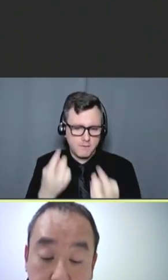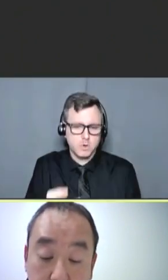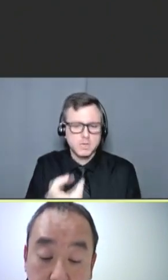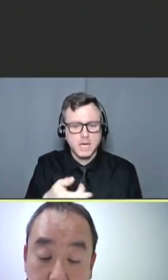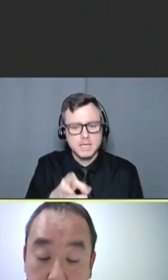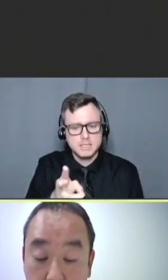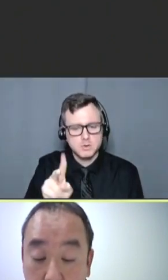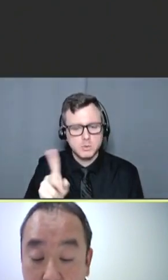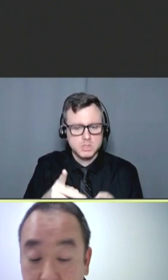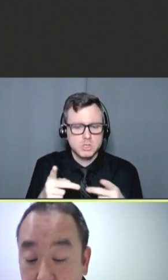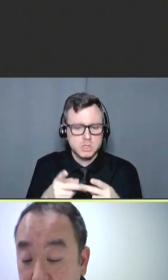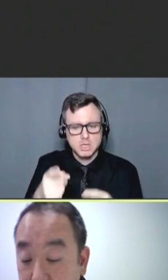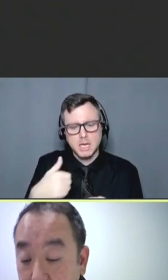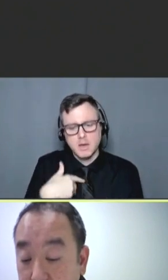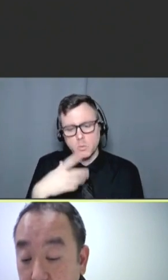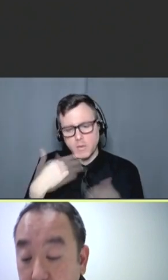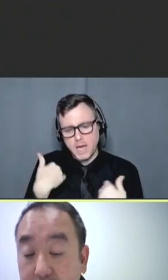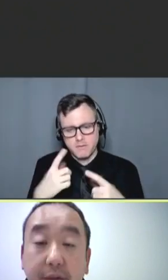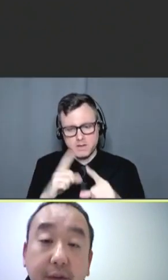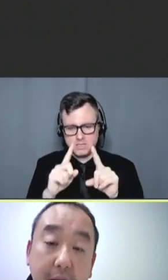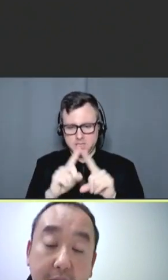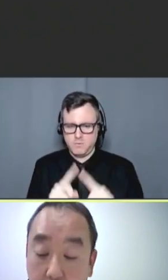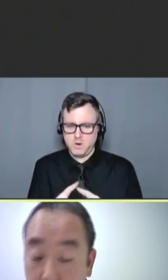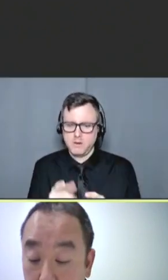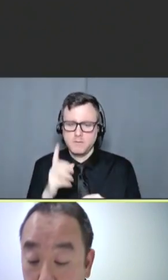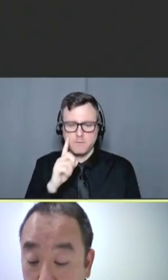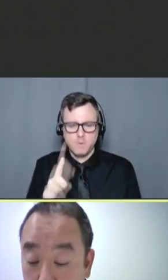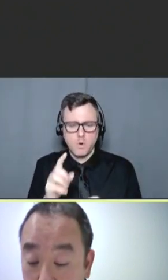medical students, internal medicine, and family medicine to residents, and many other learners.